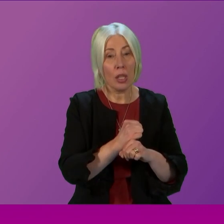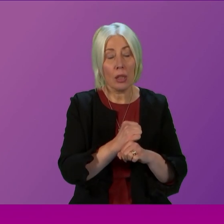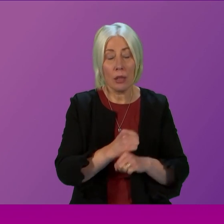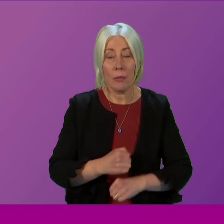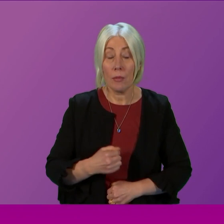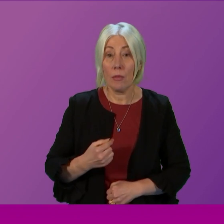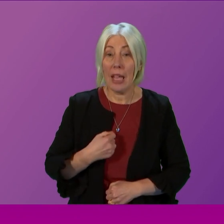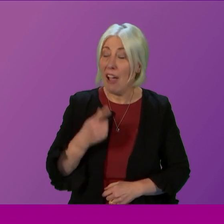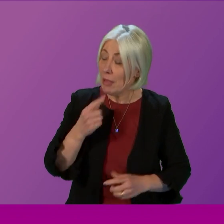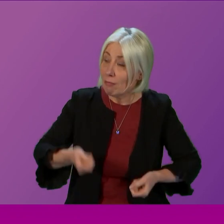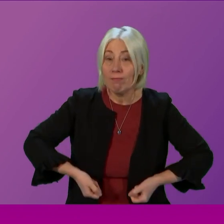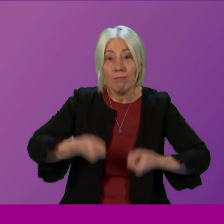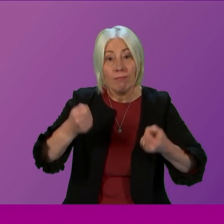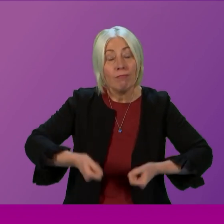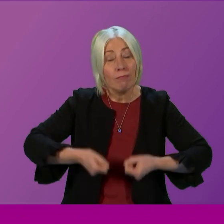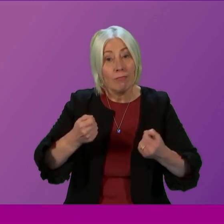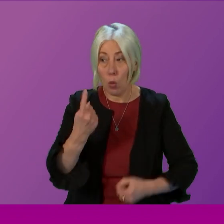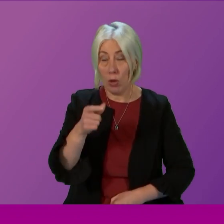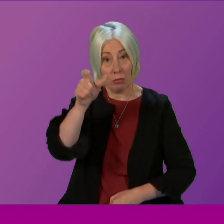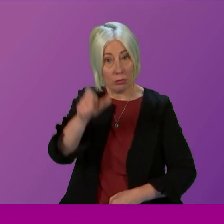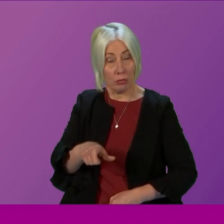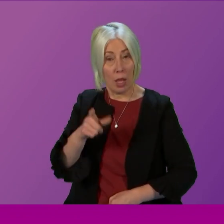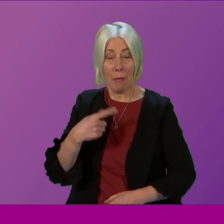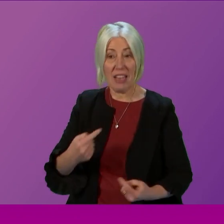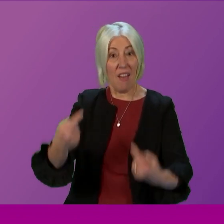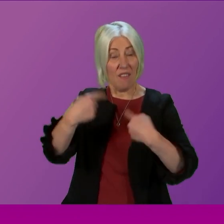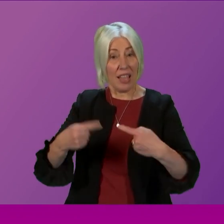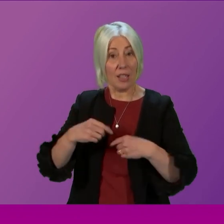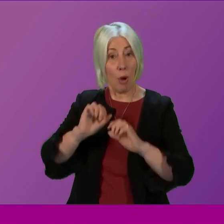I have been raising the case of Ellie Wilson, who was a victim of rape while she was studying